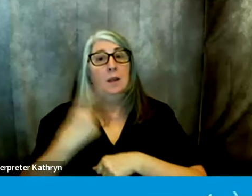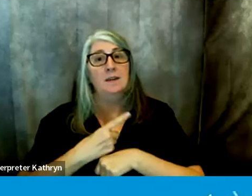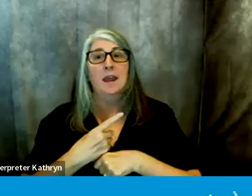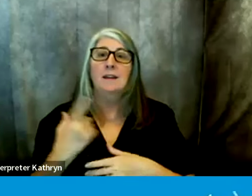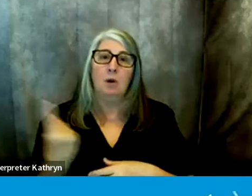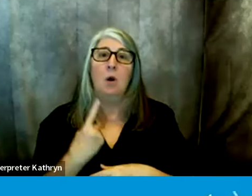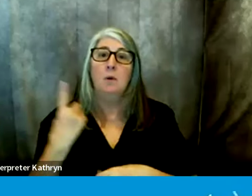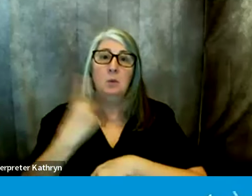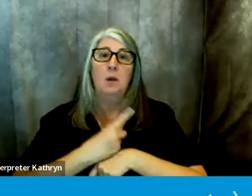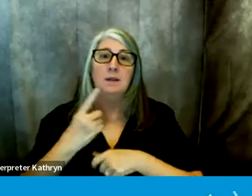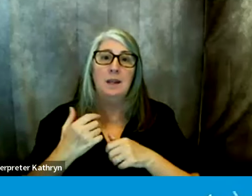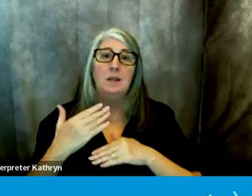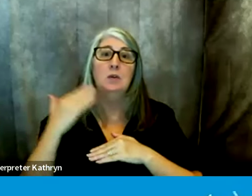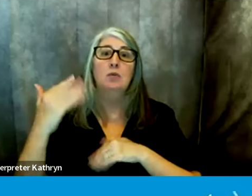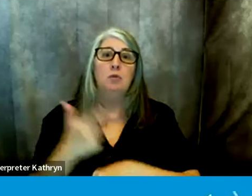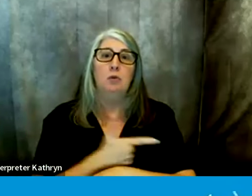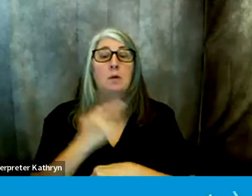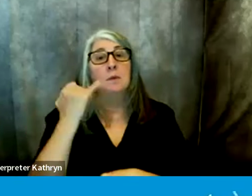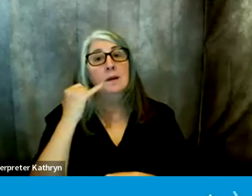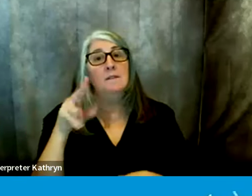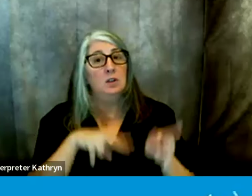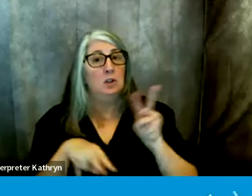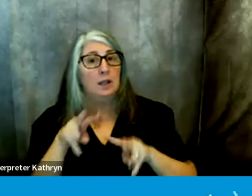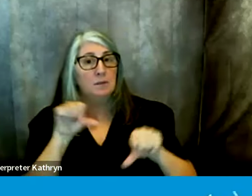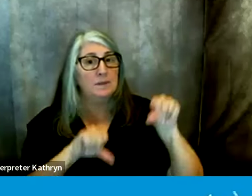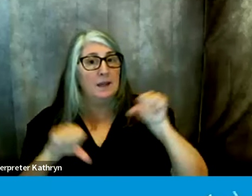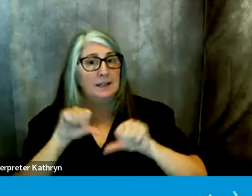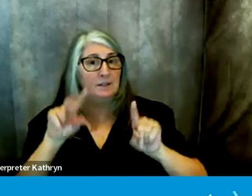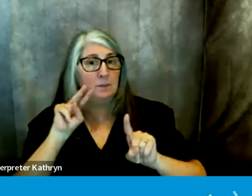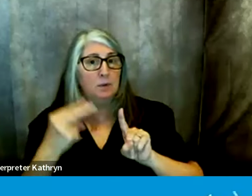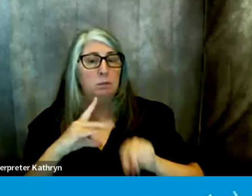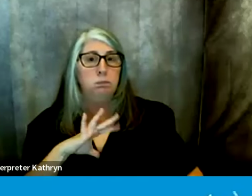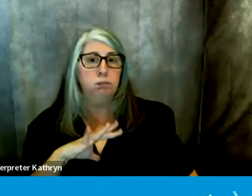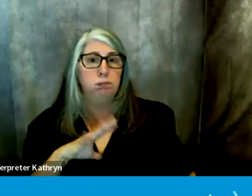But when you look at it from a scientific point of view, it's phenomenal what you have done.